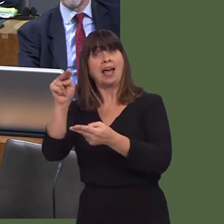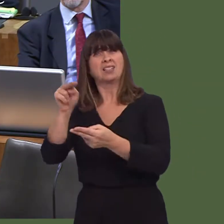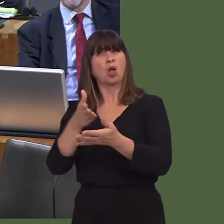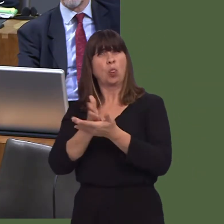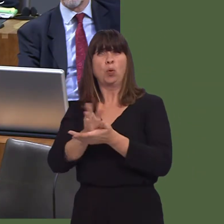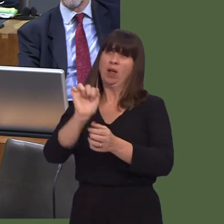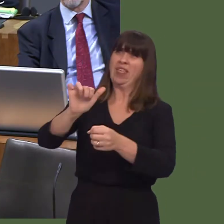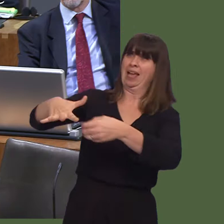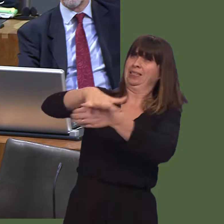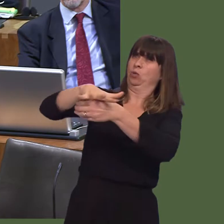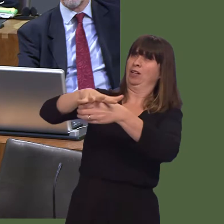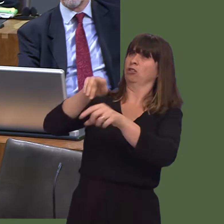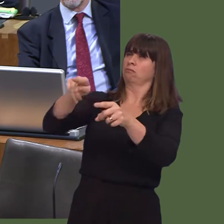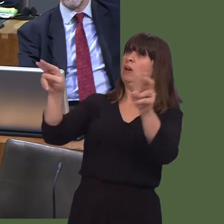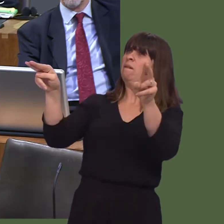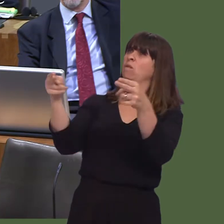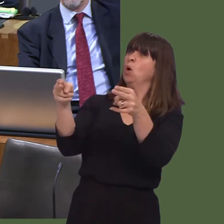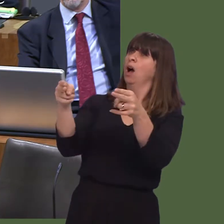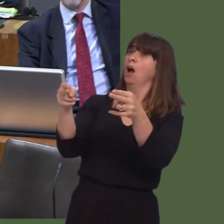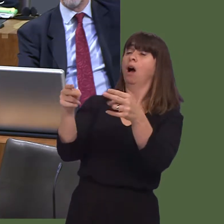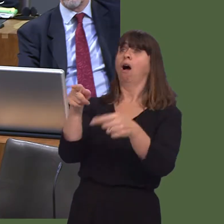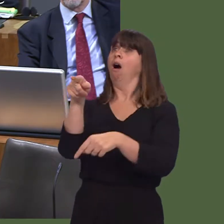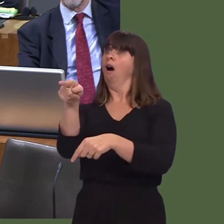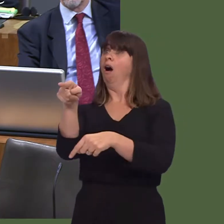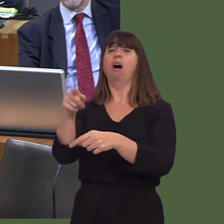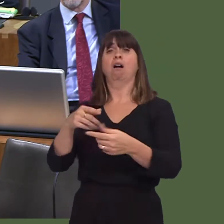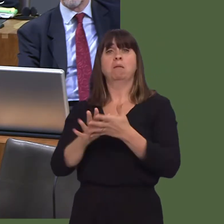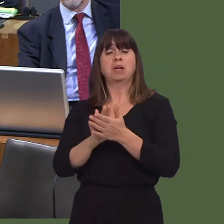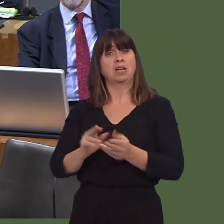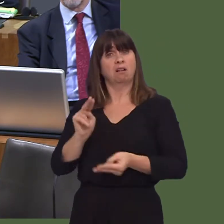But the Member is also disingenuous in being part of the Conservative Party that has just